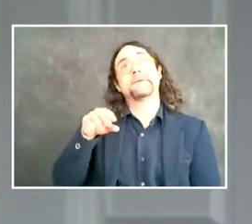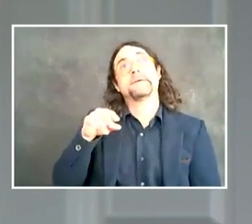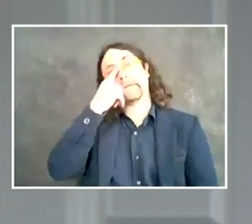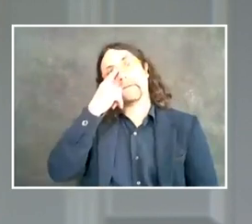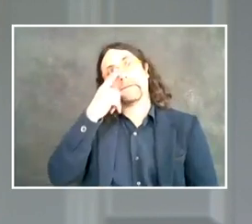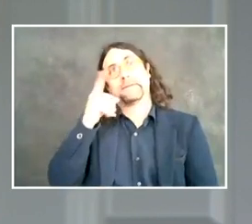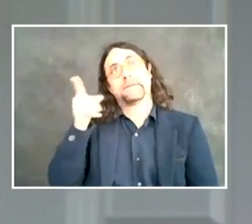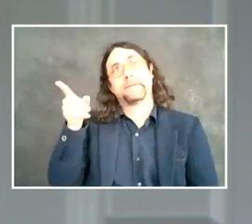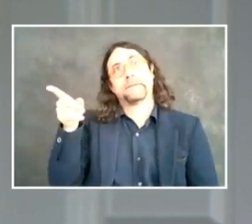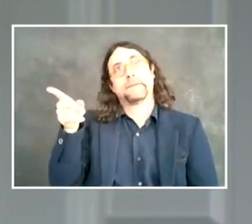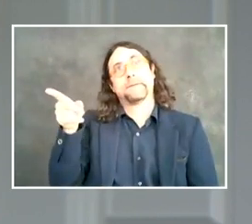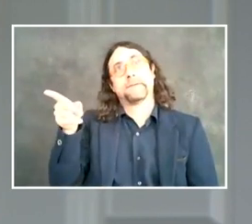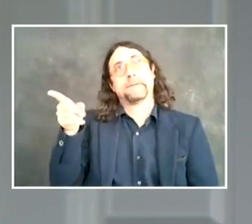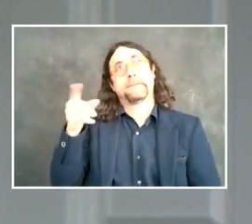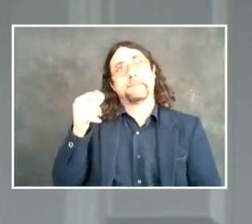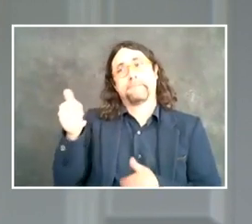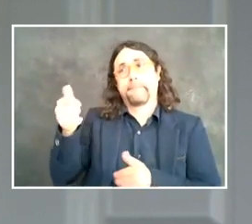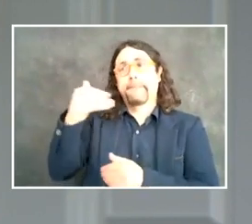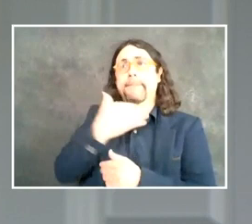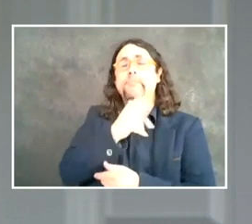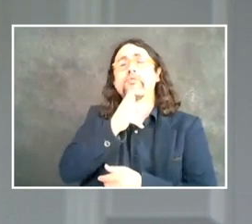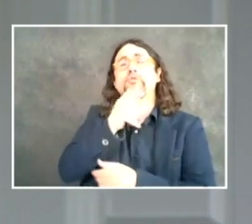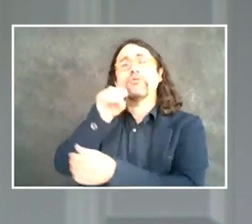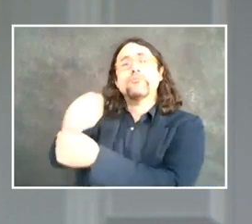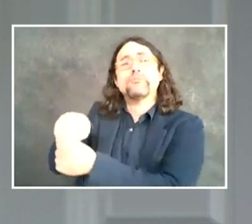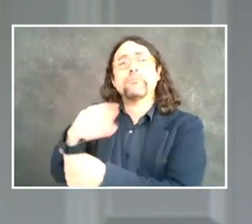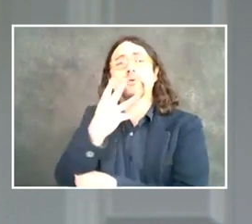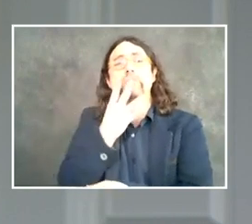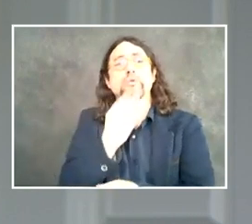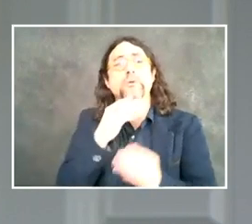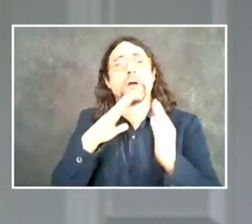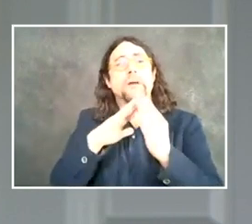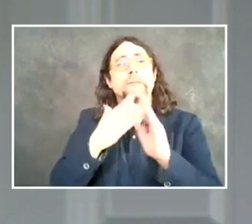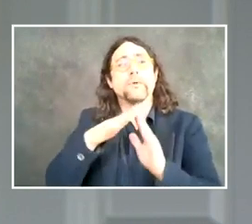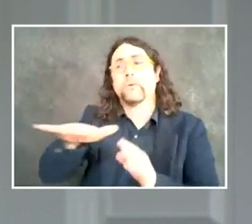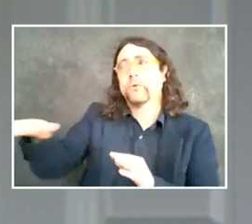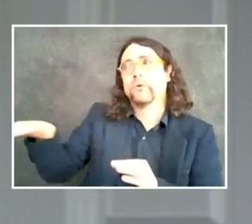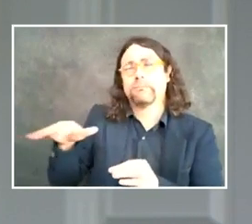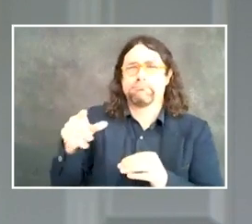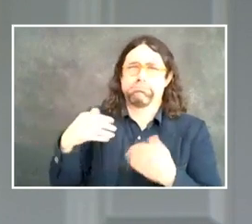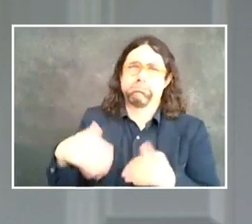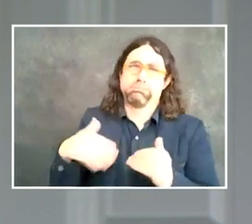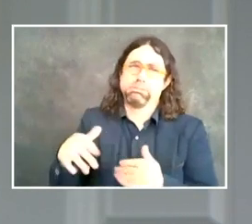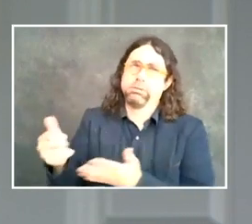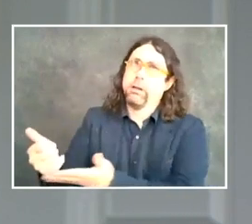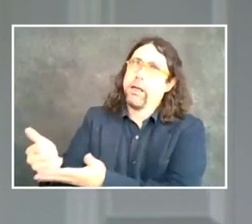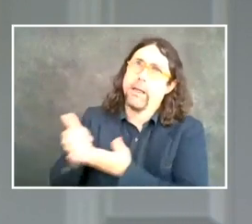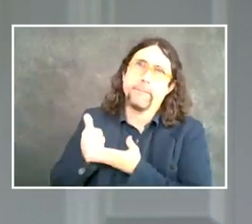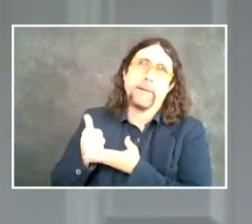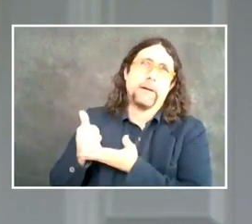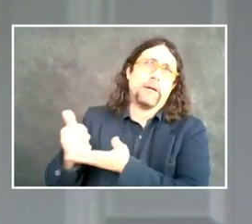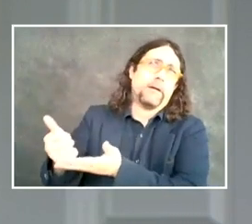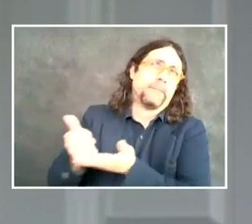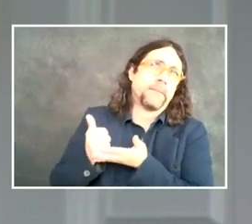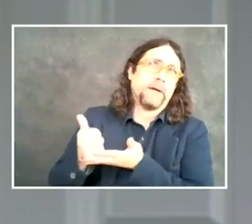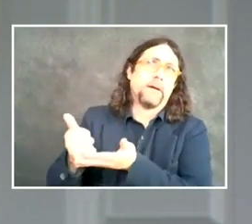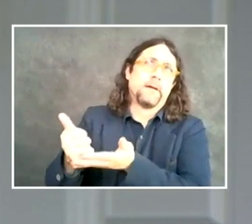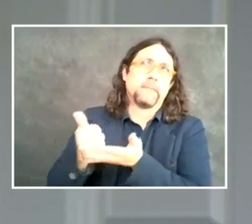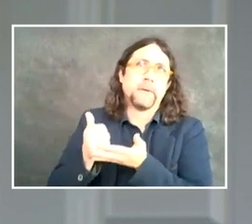JEWISH COMMUNITY, EXTREMELY HELPFUL IN NAVIGATING CIRCUMSTANCES WITH US OVER THE LAST TWO MONTHS. THERE HAVE BEEN A COUPLE